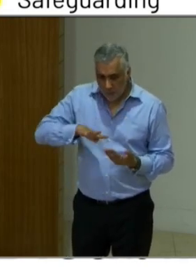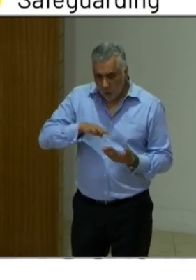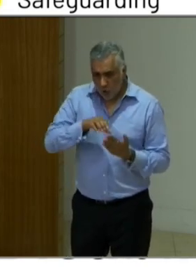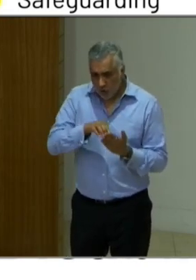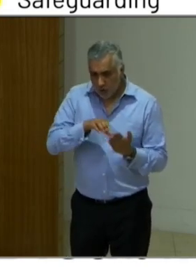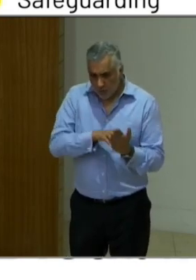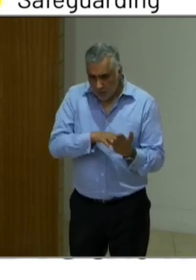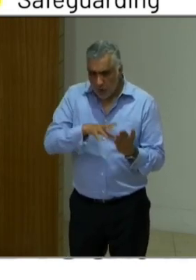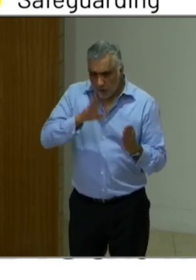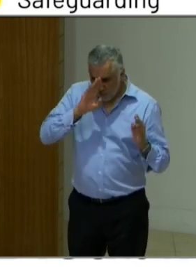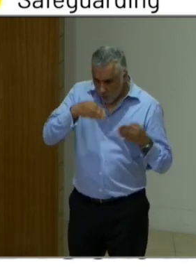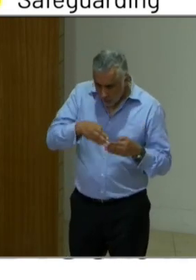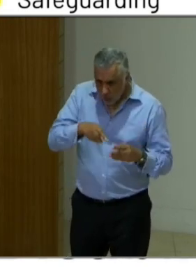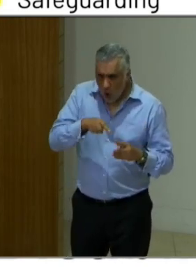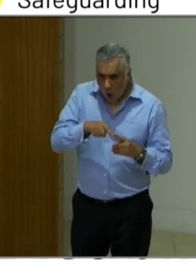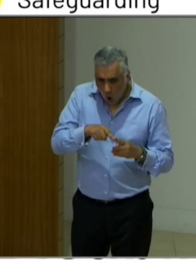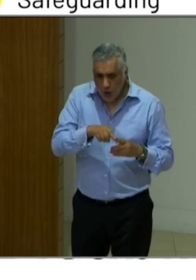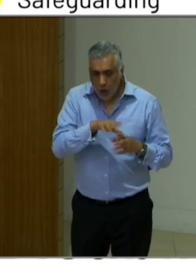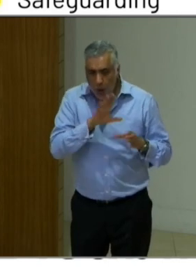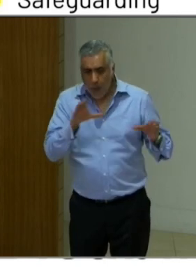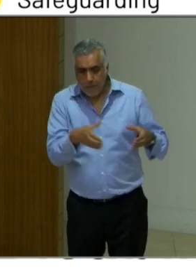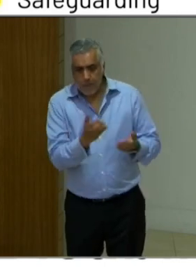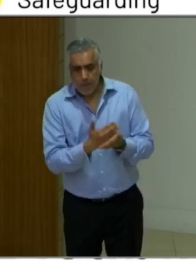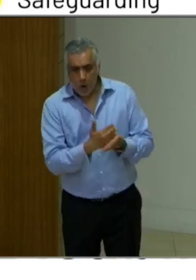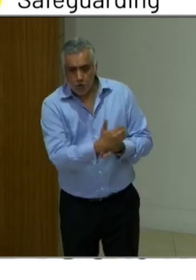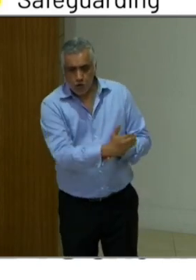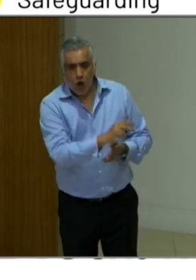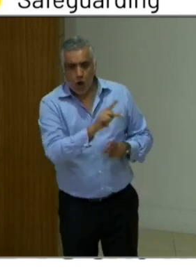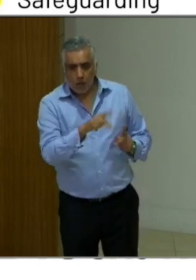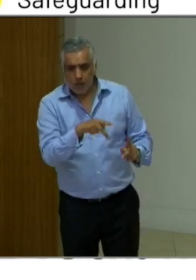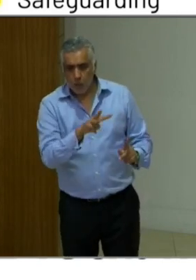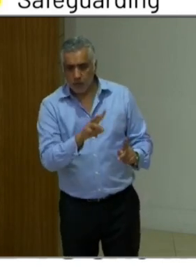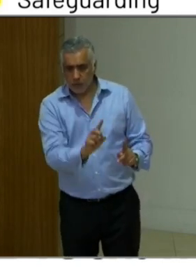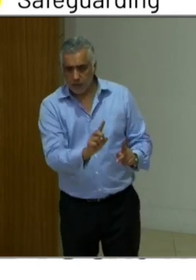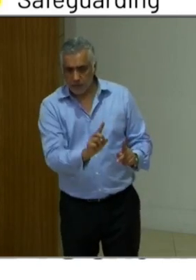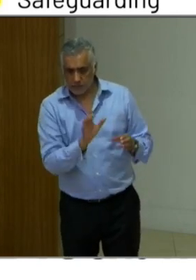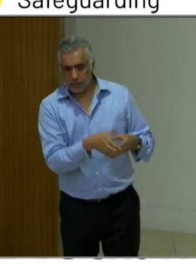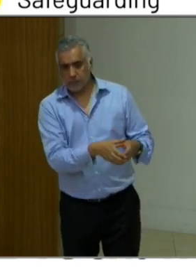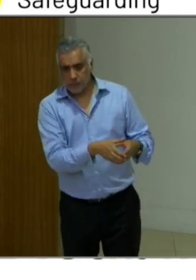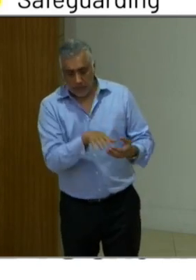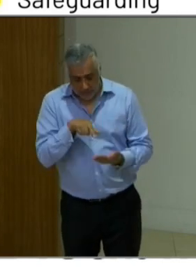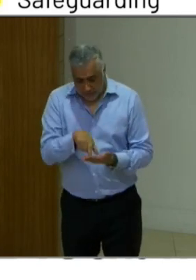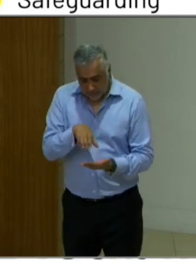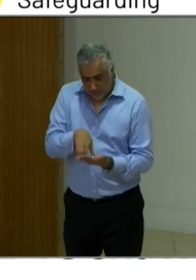focus on the marginalisation of people with disabilities. These paragraphs include